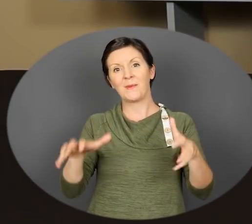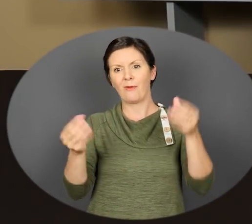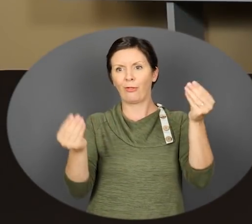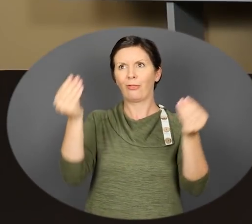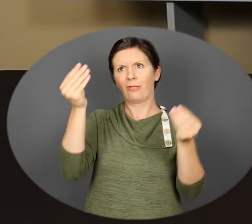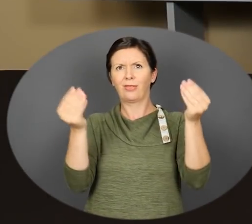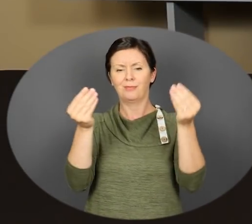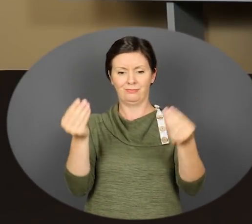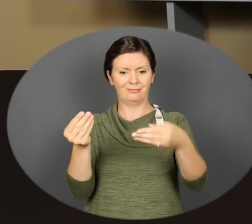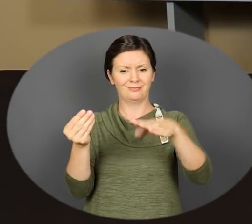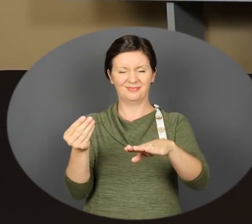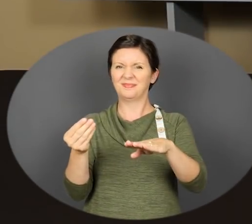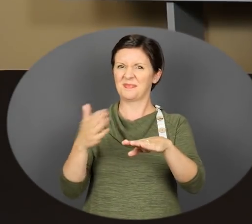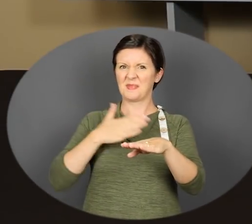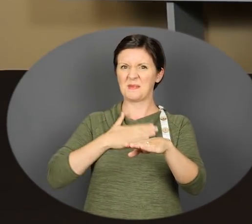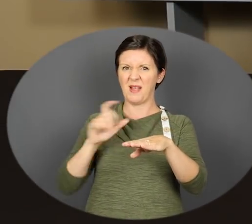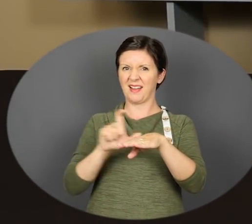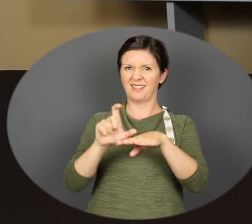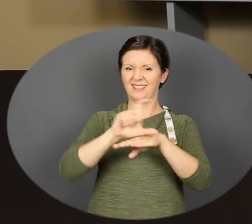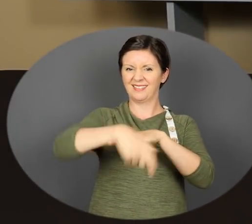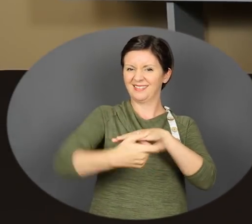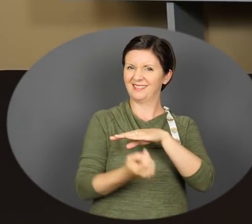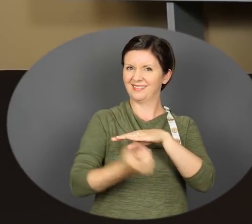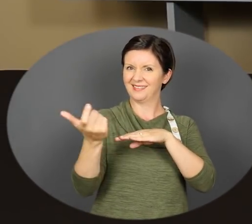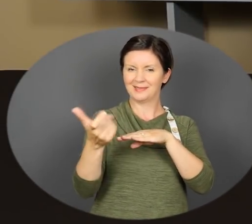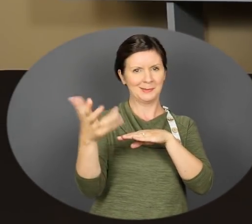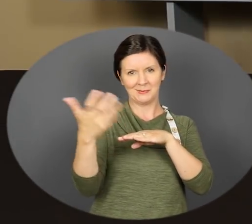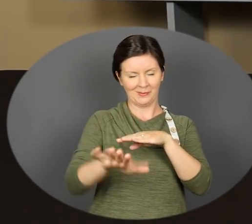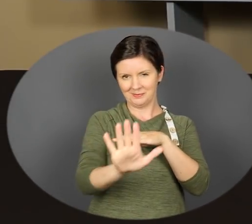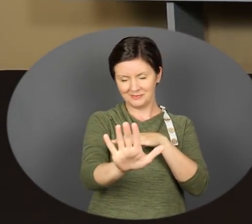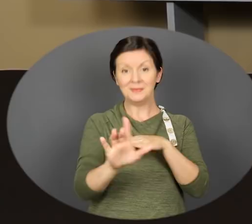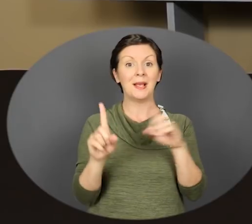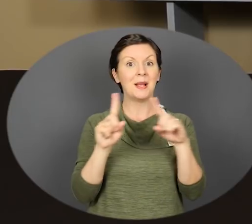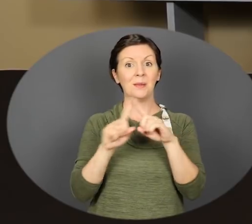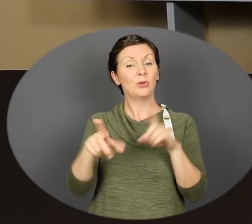place a path tile that would remove your own piece from the board, you can and should place